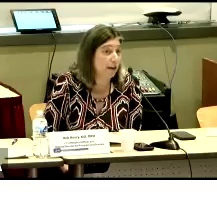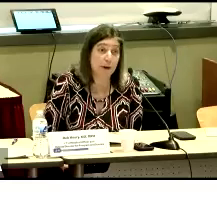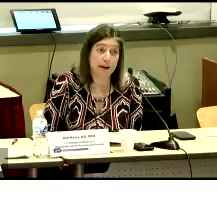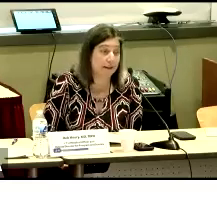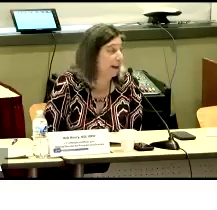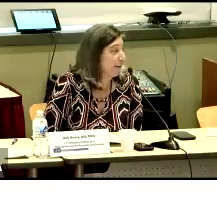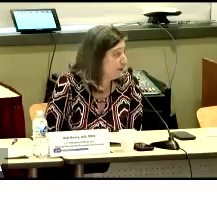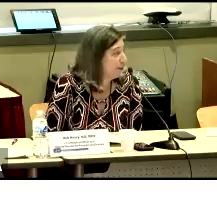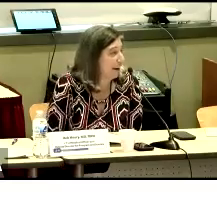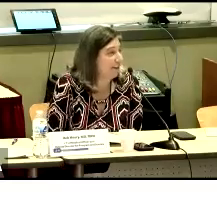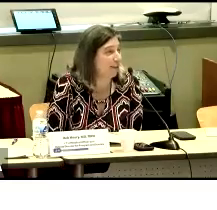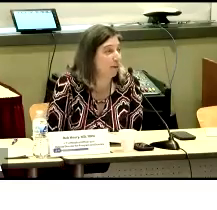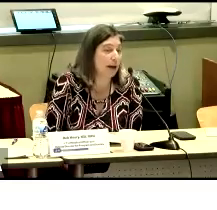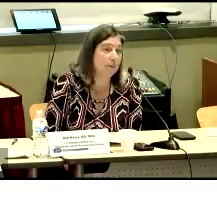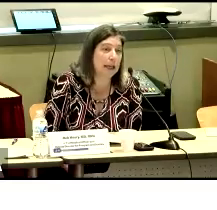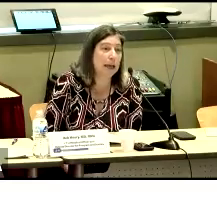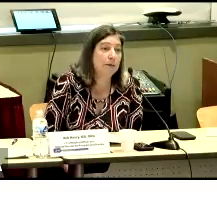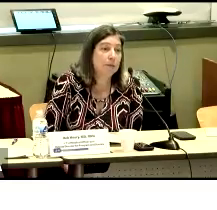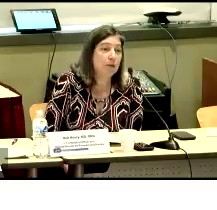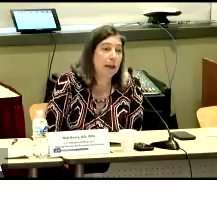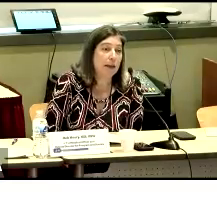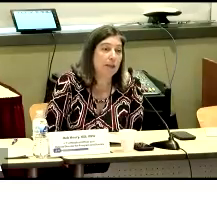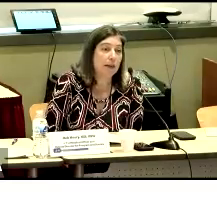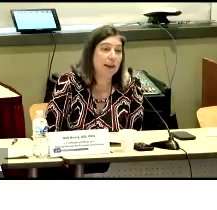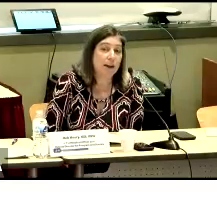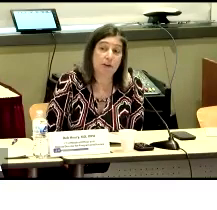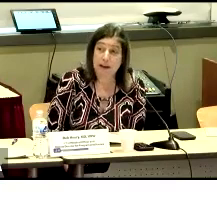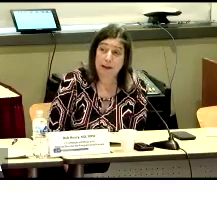including today at our first agency-wide meeting, is looking at things like our data.